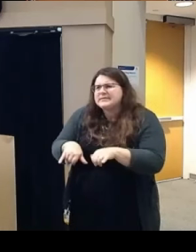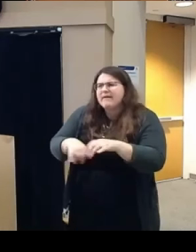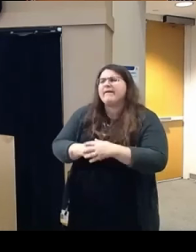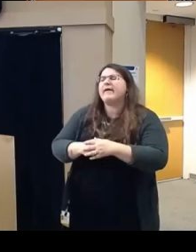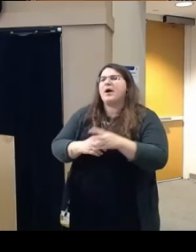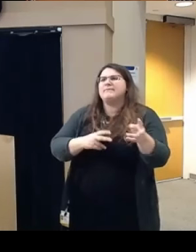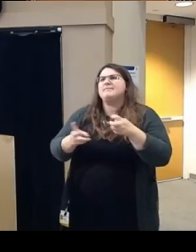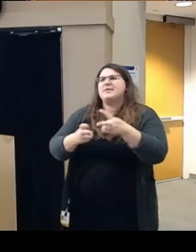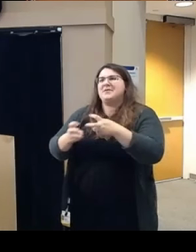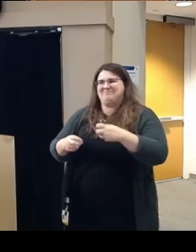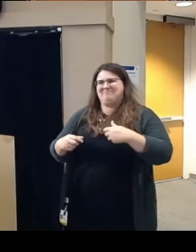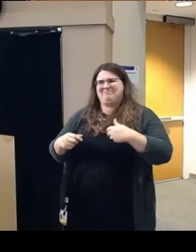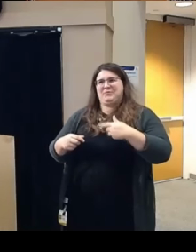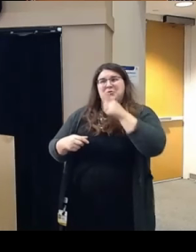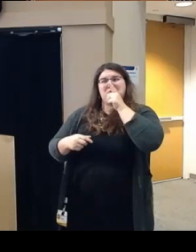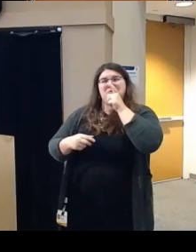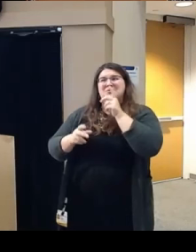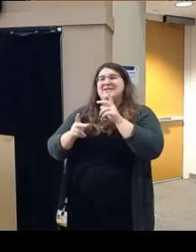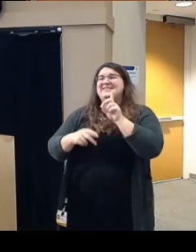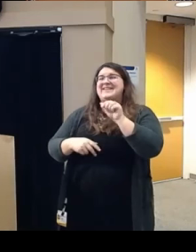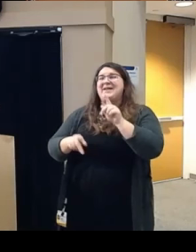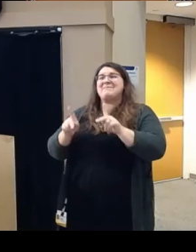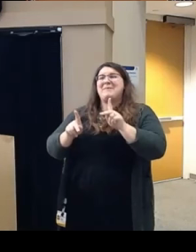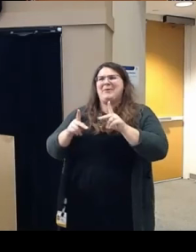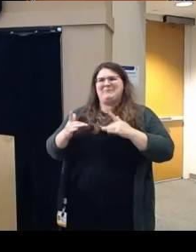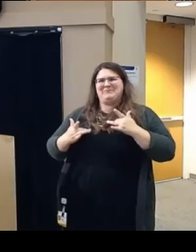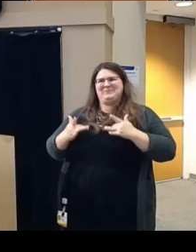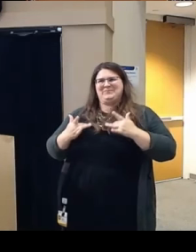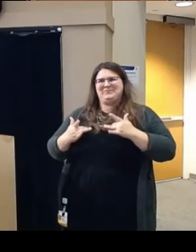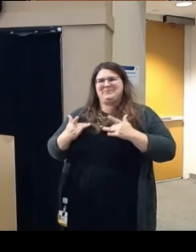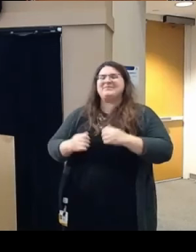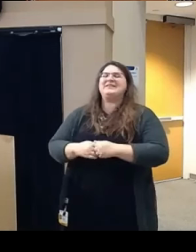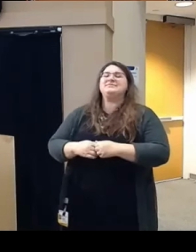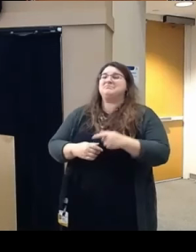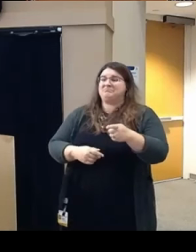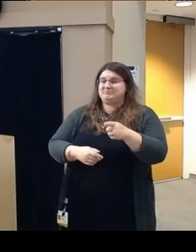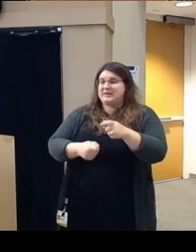of us are very excited about um things like how many appointments has a patient had while they've